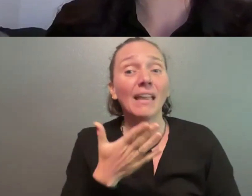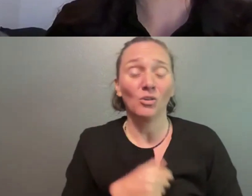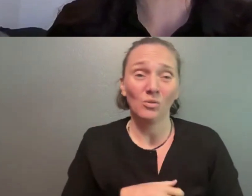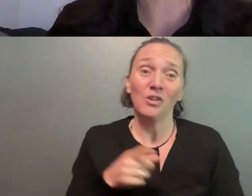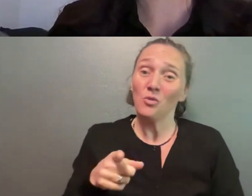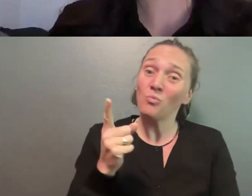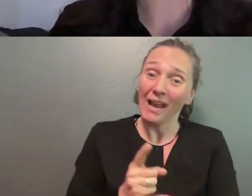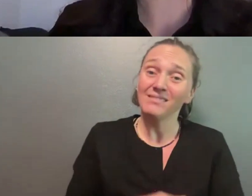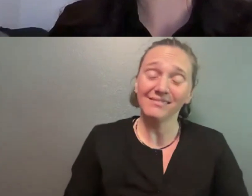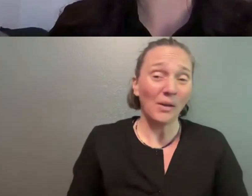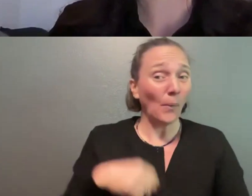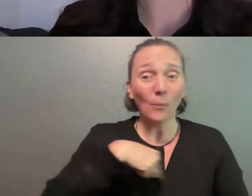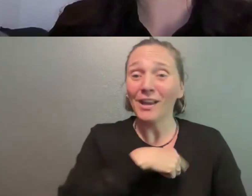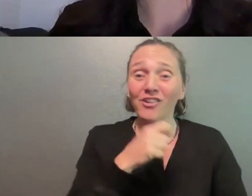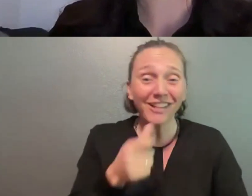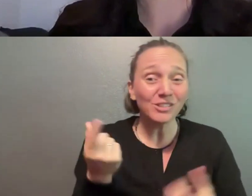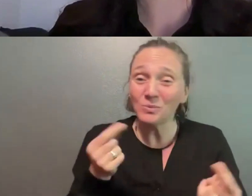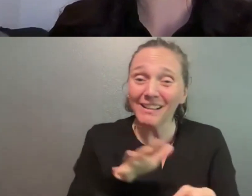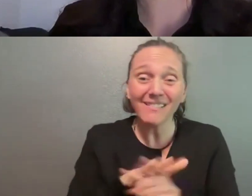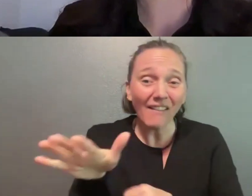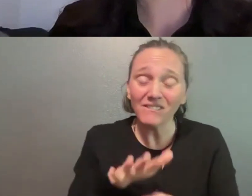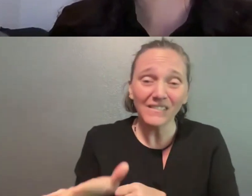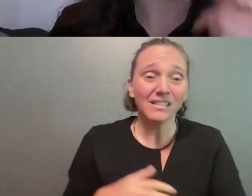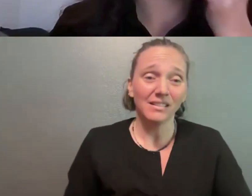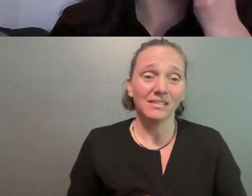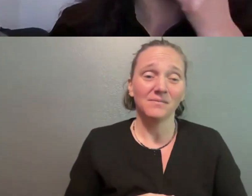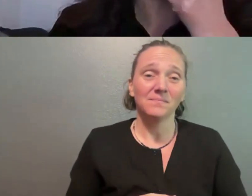and I, I think we have utilized data sets